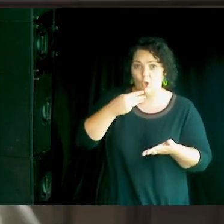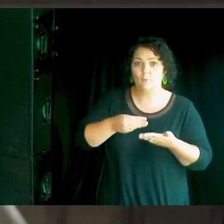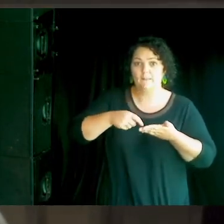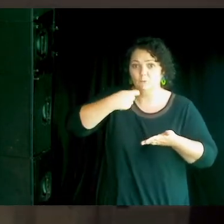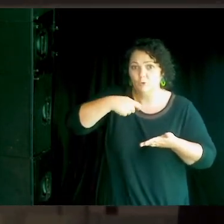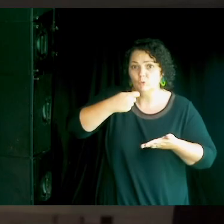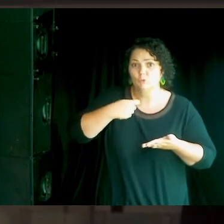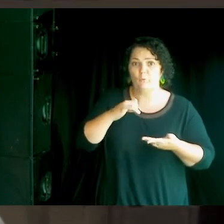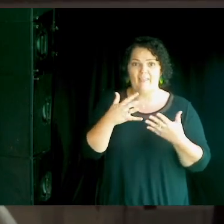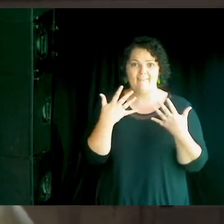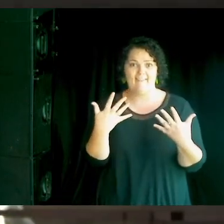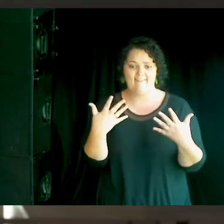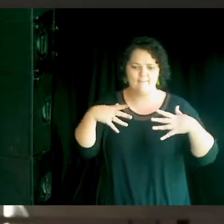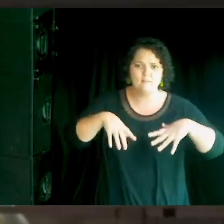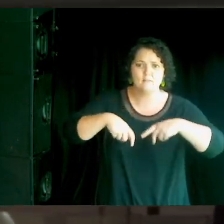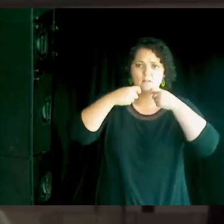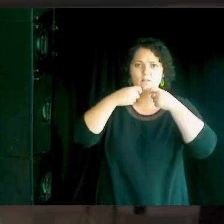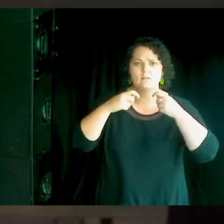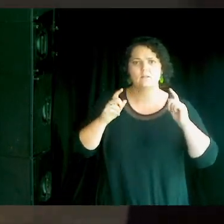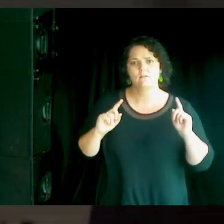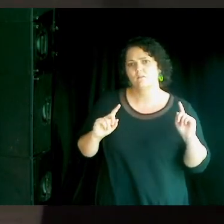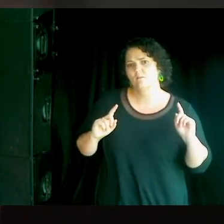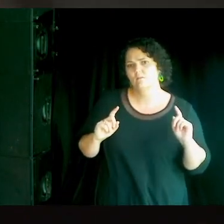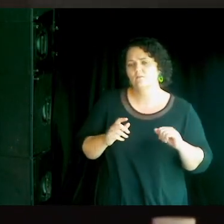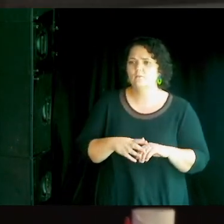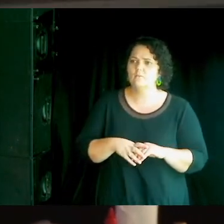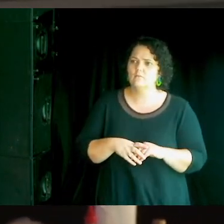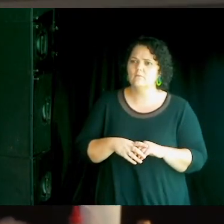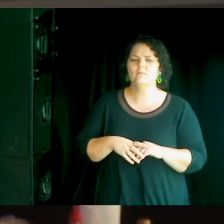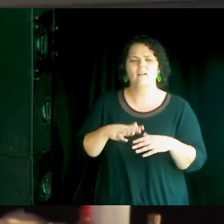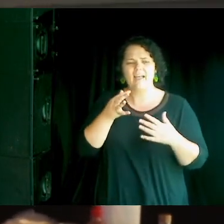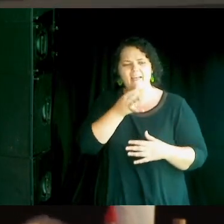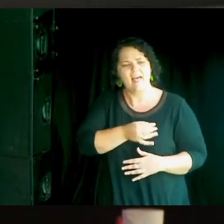that's the most traditional do you actually use hands to eat when you are in Thailand no I use my feet